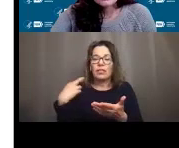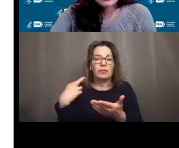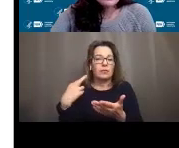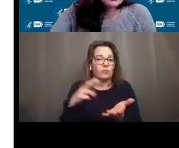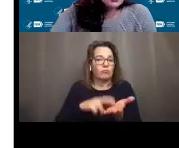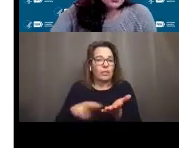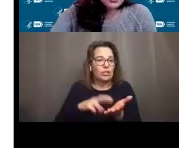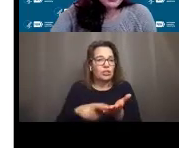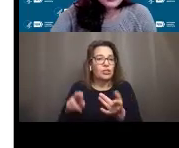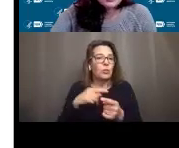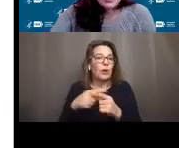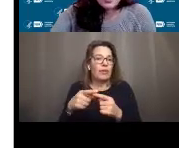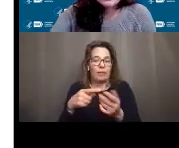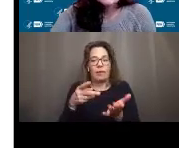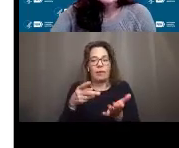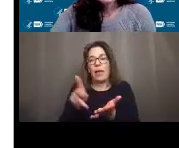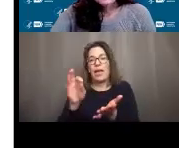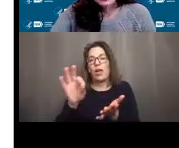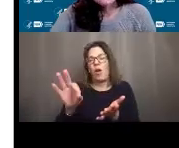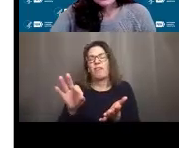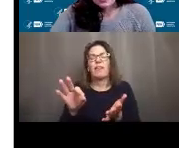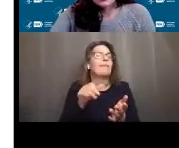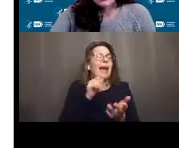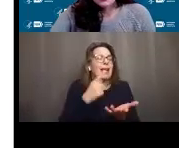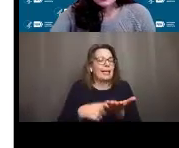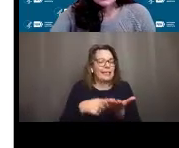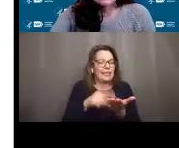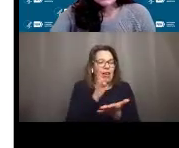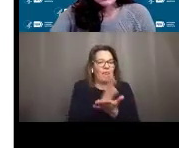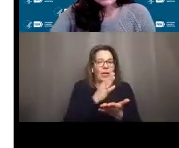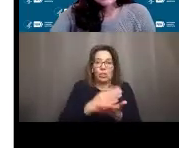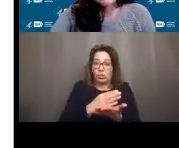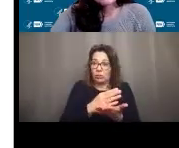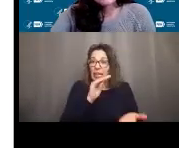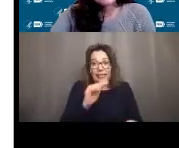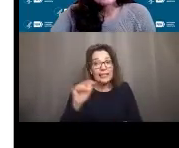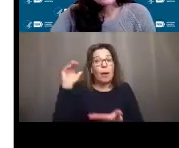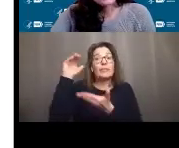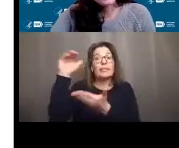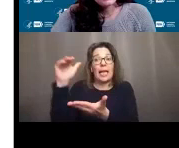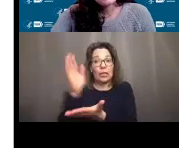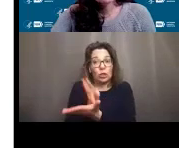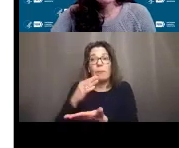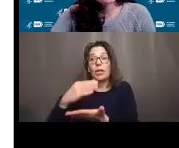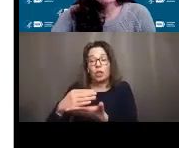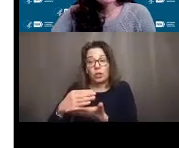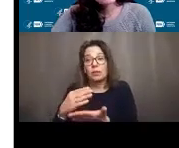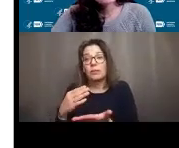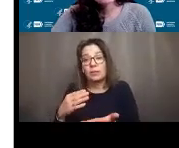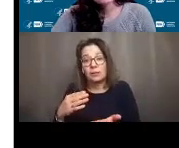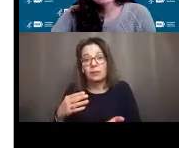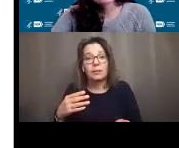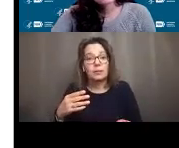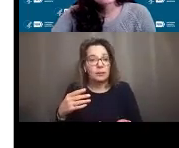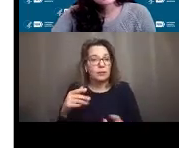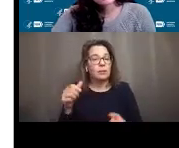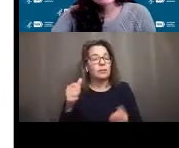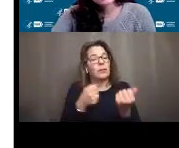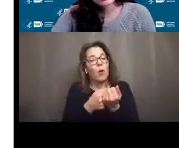supports what is called the Common Fund, and this is really to fund high-risk, high-reward research programs